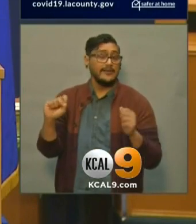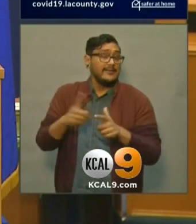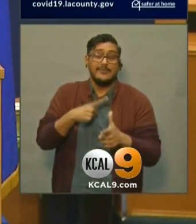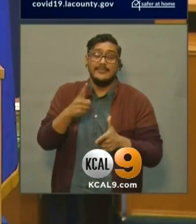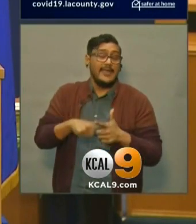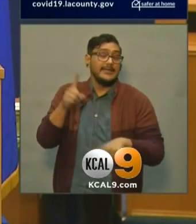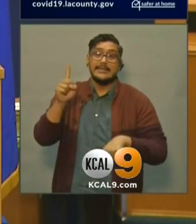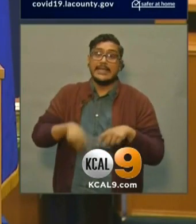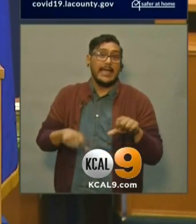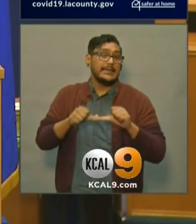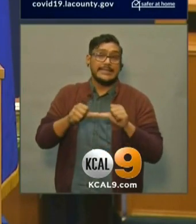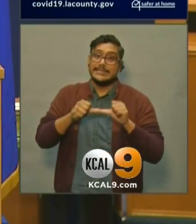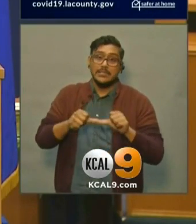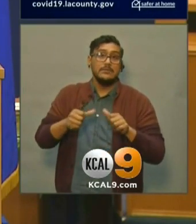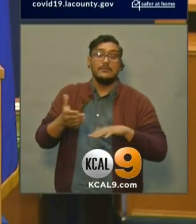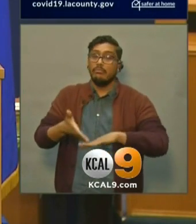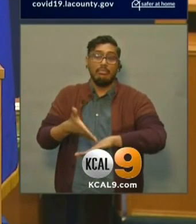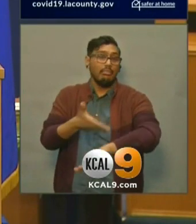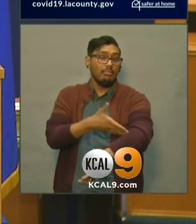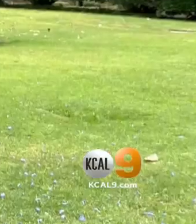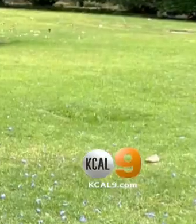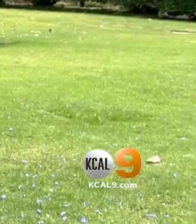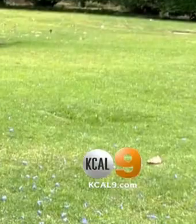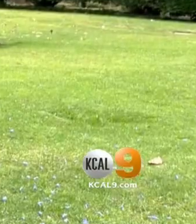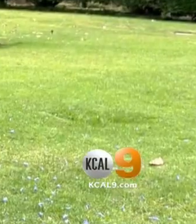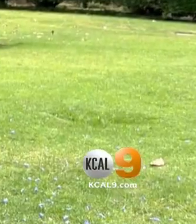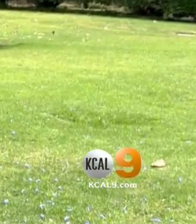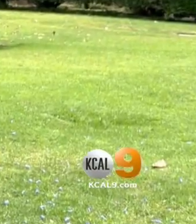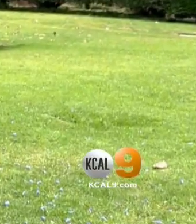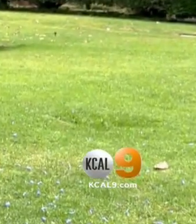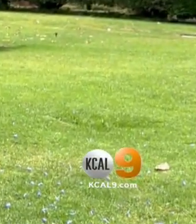IF PEOPLE ARE GOING TO BLATANTLY DISREGARD THEIR OBLIGATION TO MAKE IT SAFE FOR OTHERS, IT IS IMPOSSIBLE TO